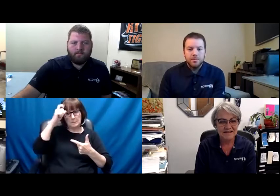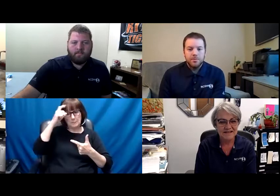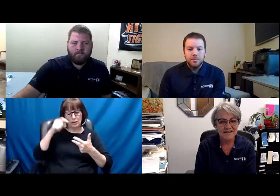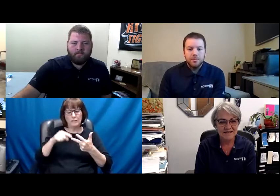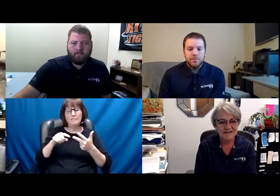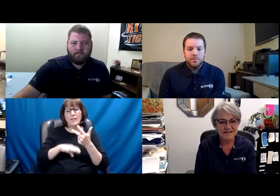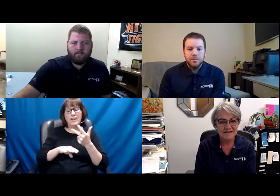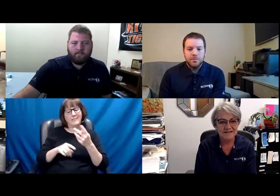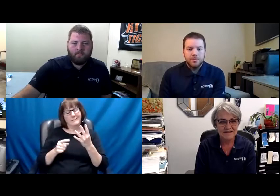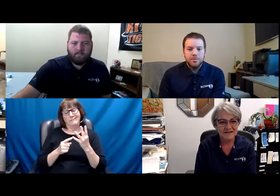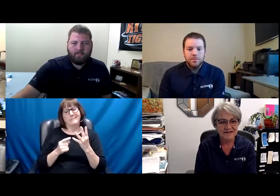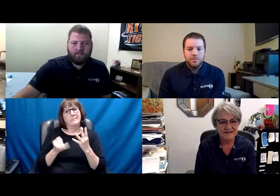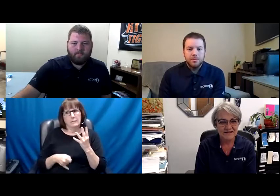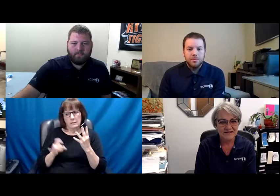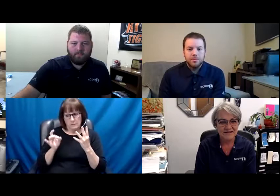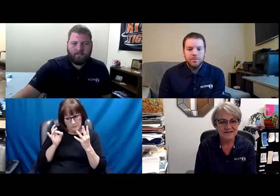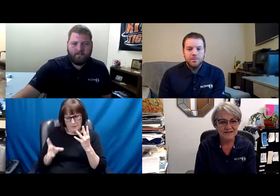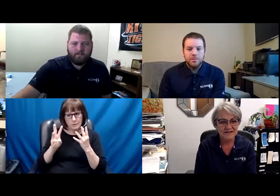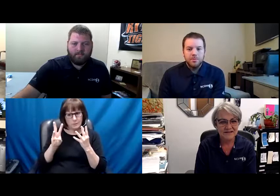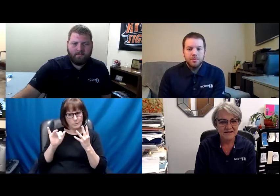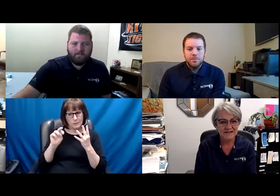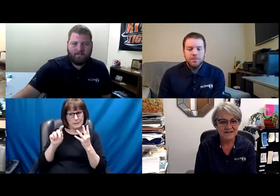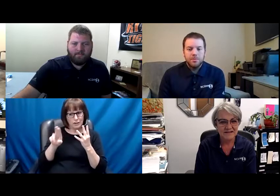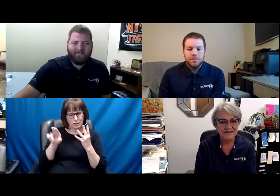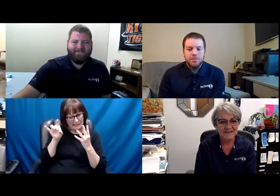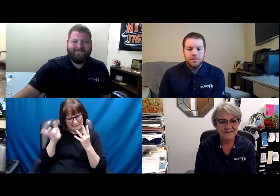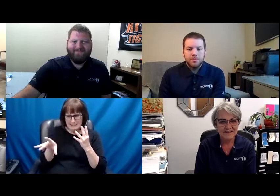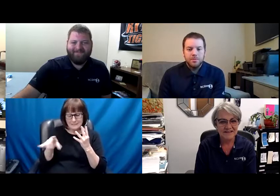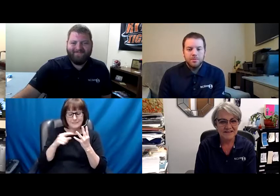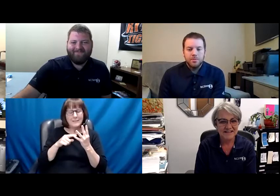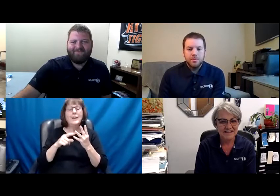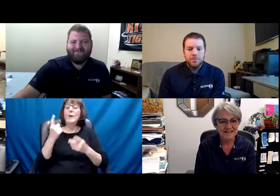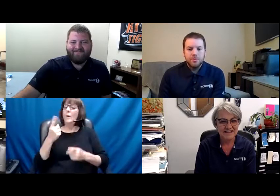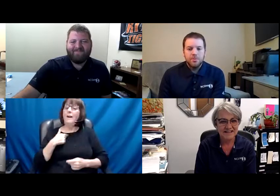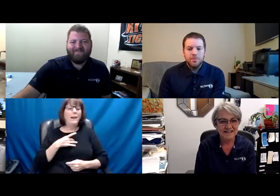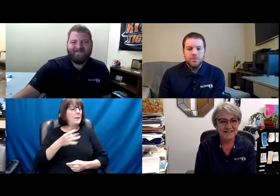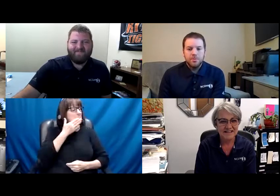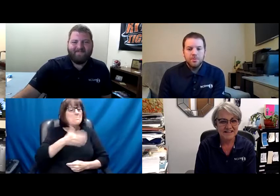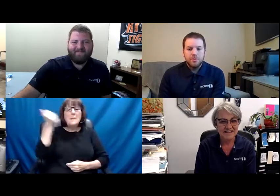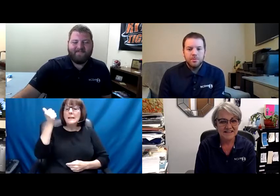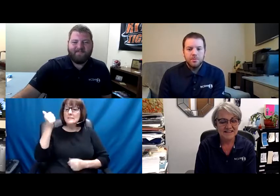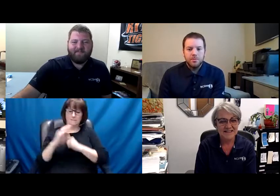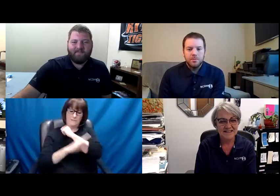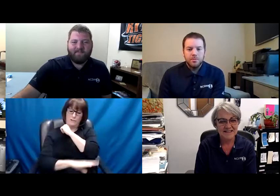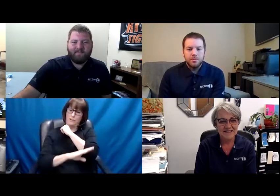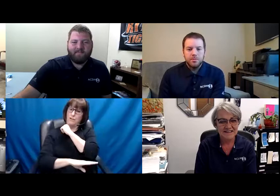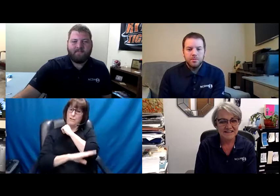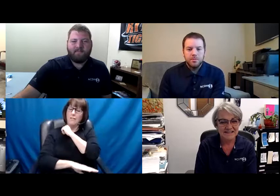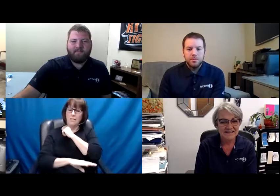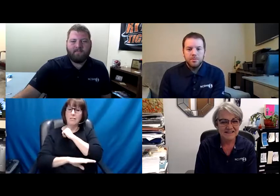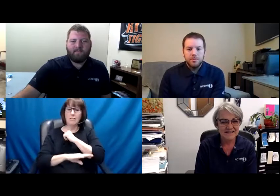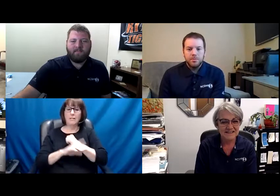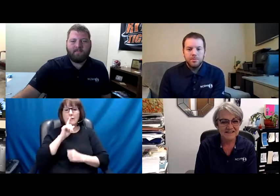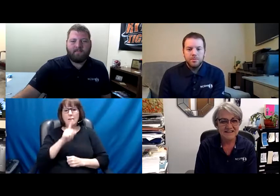and I totally hate winter the thing I probably like the best about the fall are the decorations.